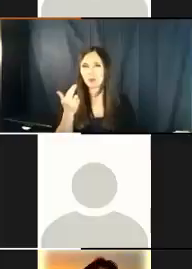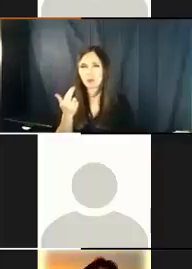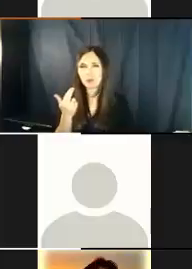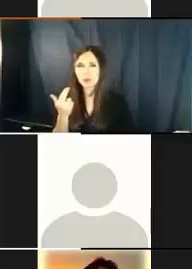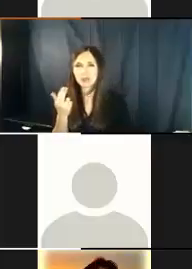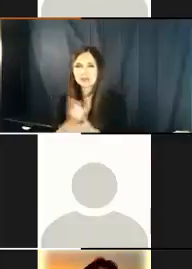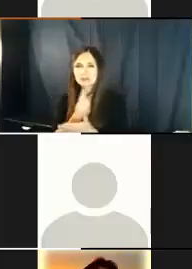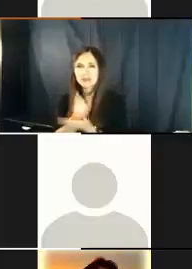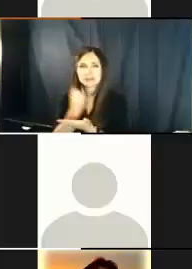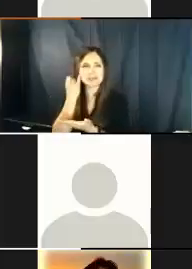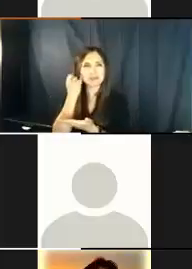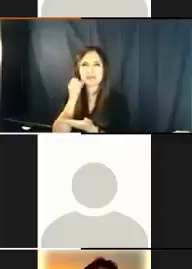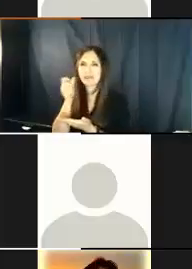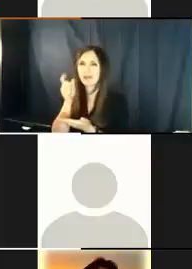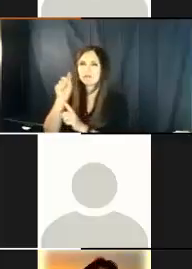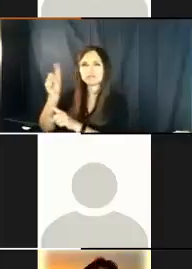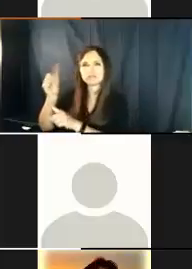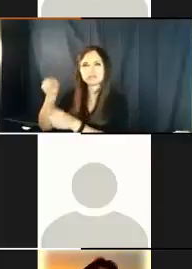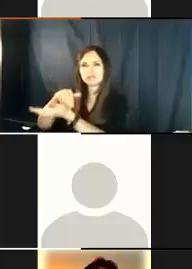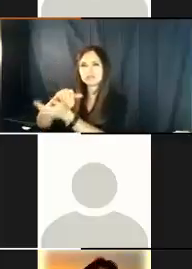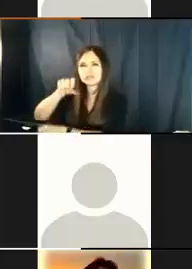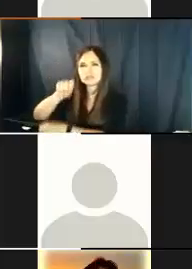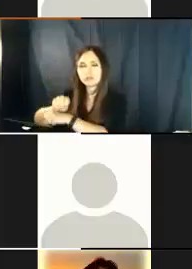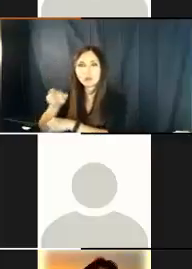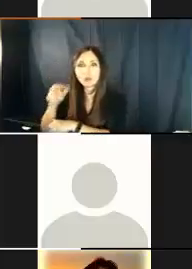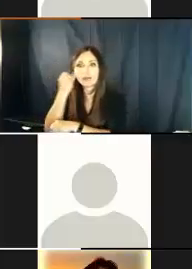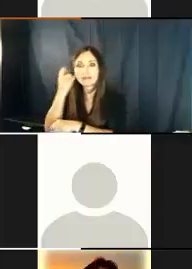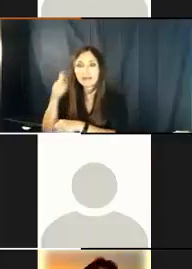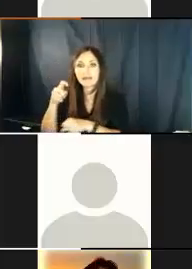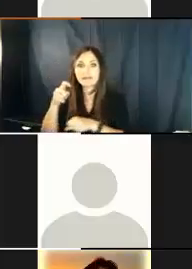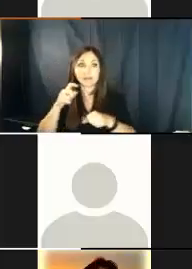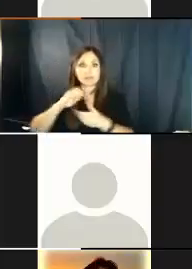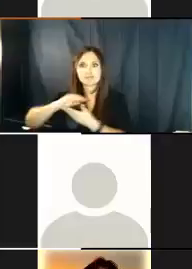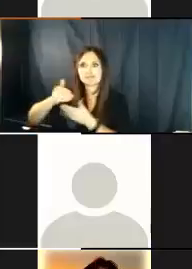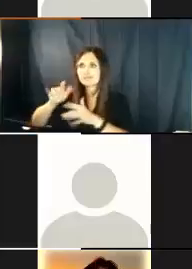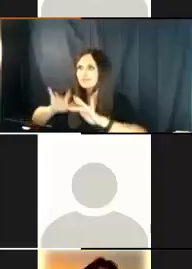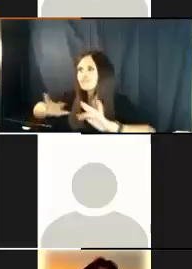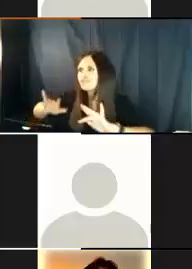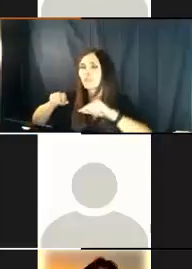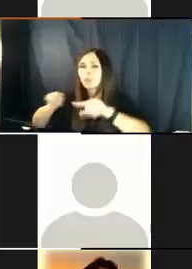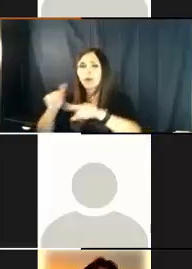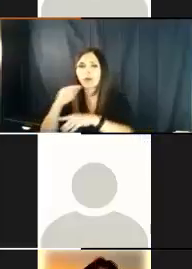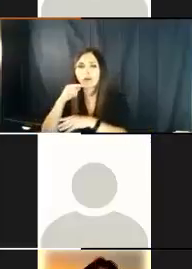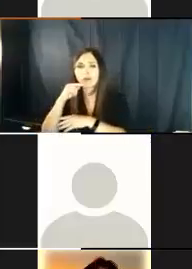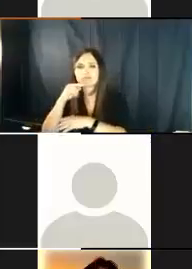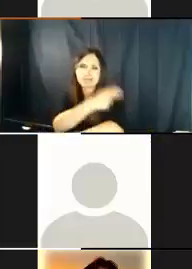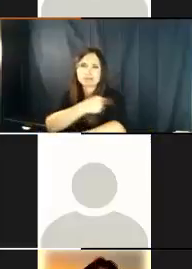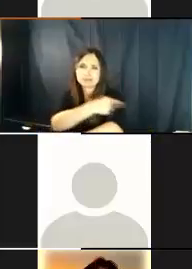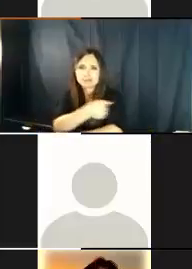not in a doctor's appointment or if they need to just have that computer while they're at the hospital etc.